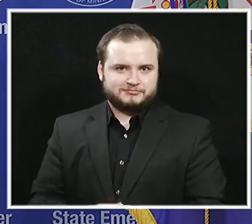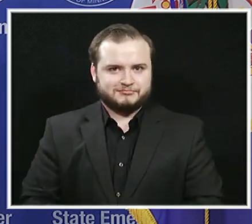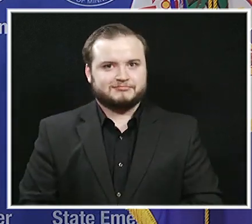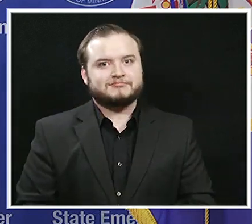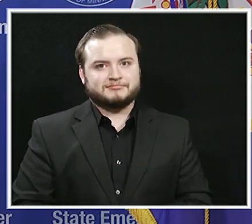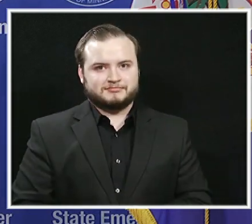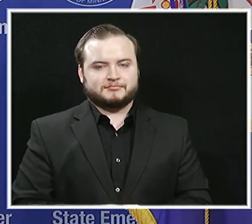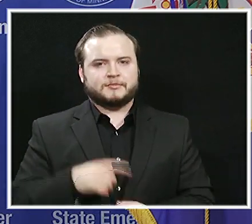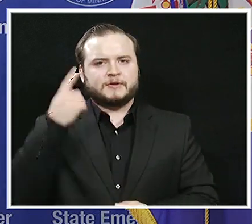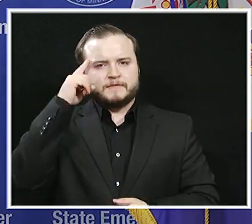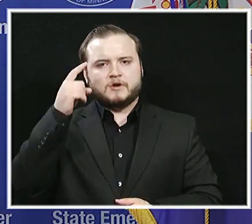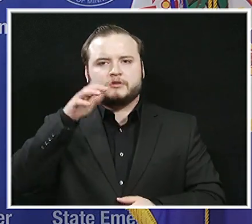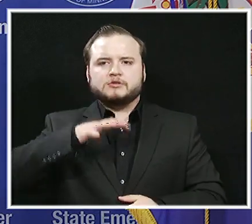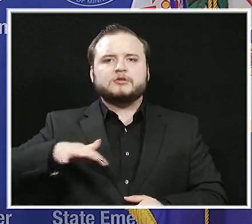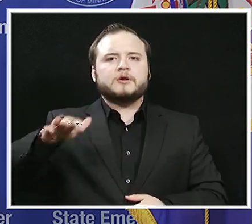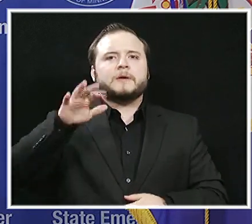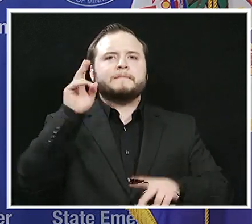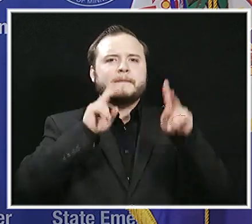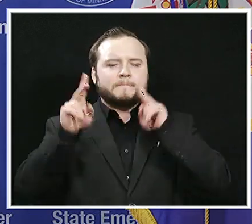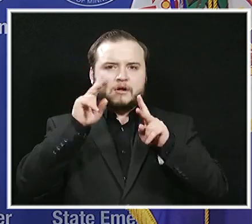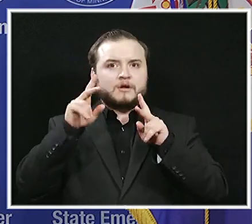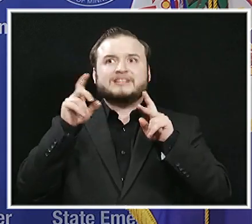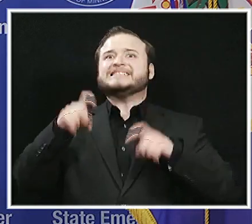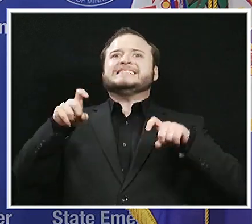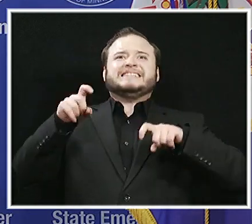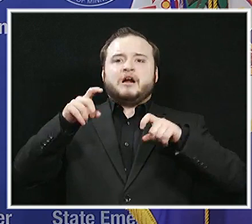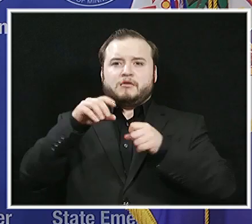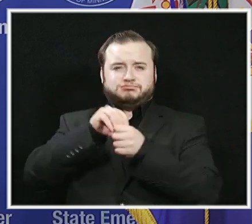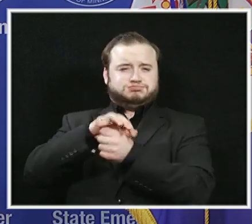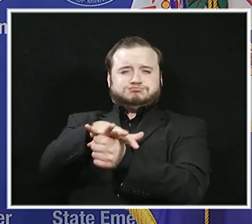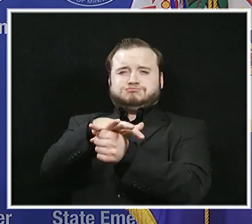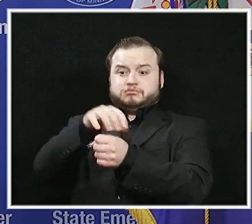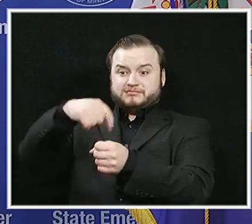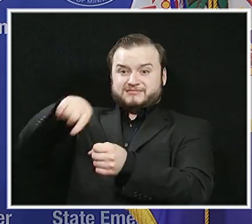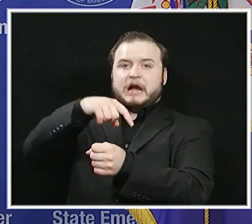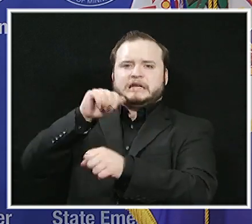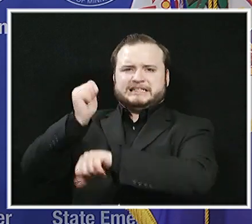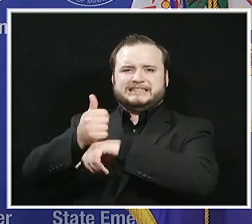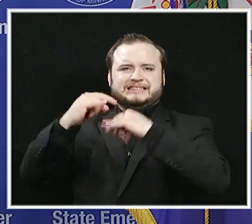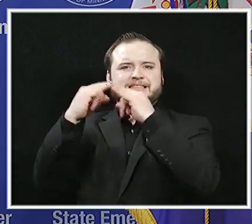I assure Minnesotans, we could stand those up in 72 hours, the one we set up here it's the one because